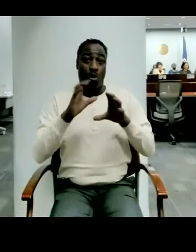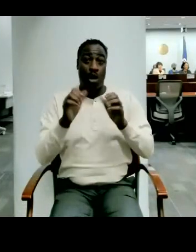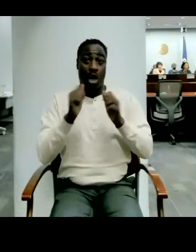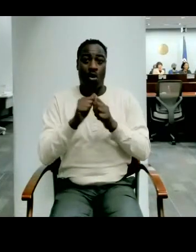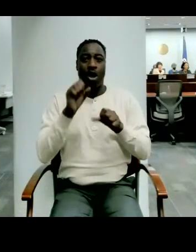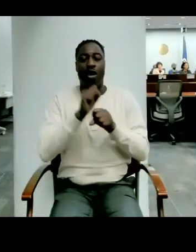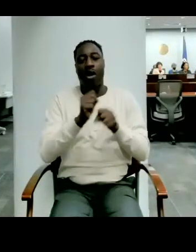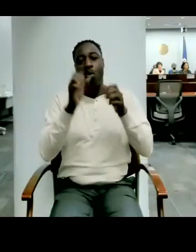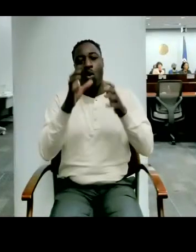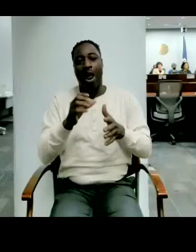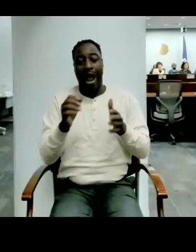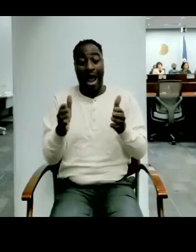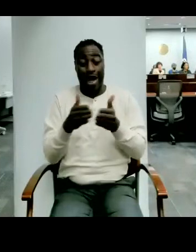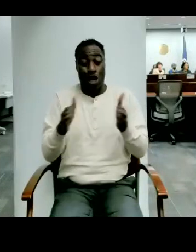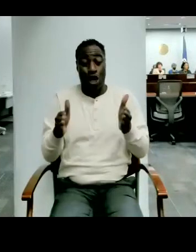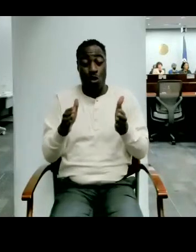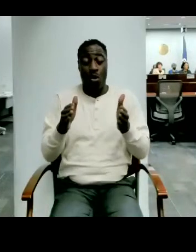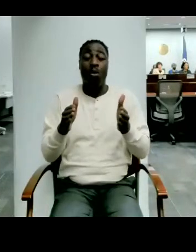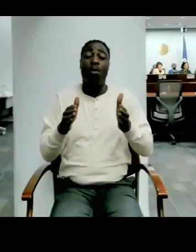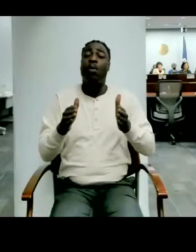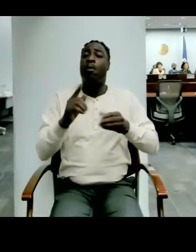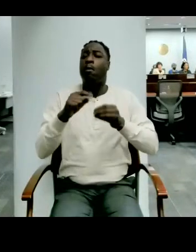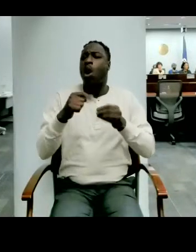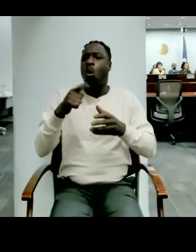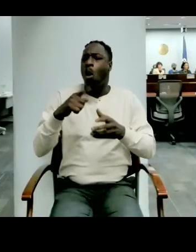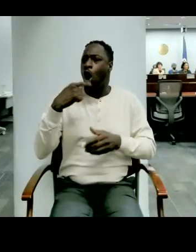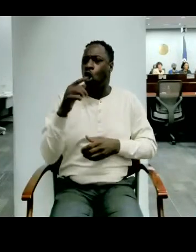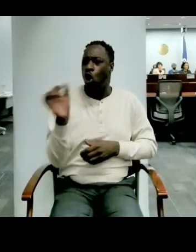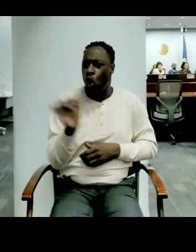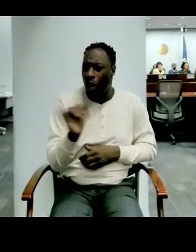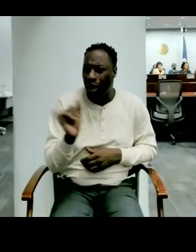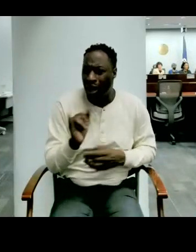and the general public about what does it look like? How does this translate into real life.